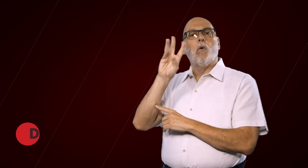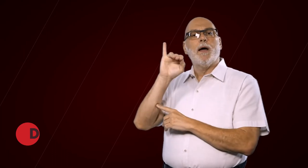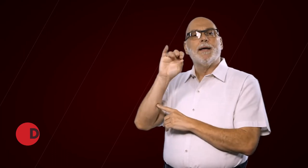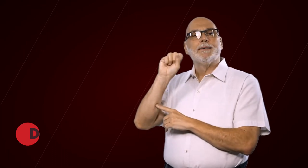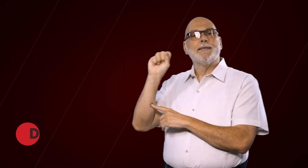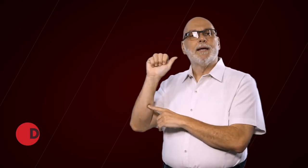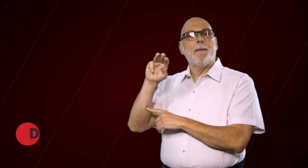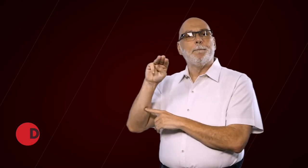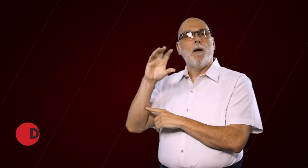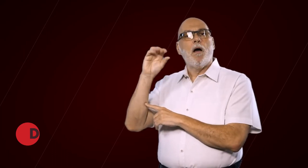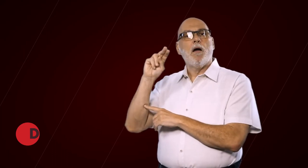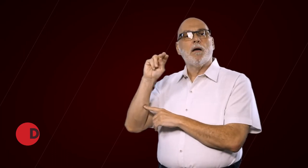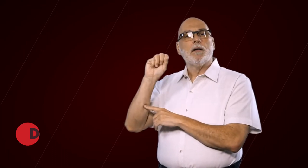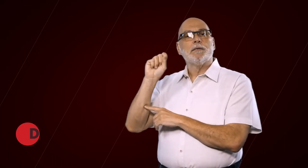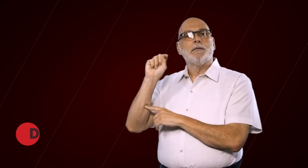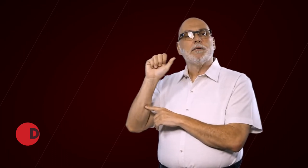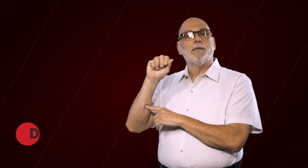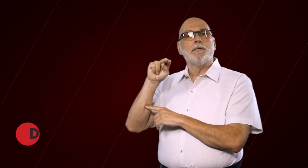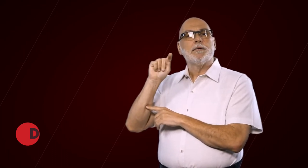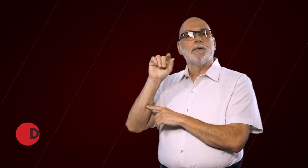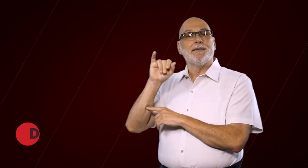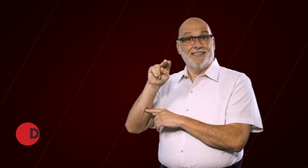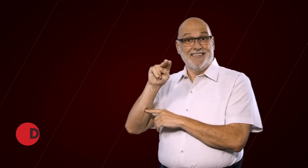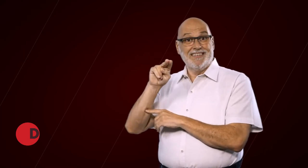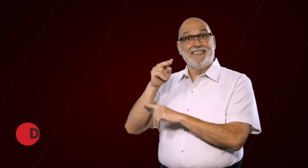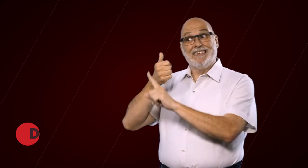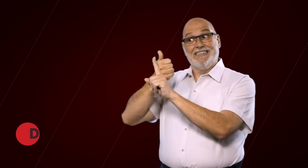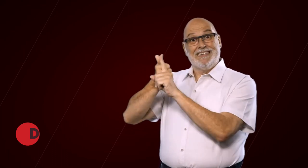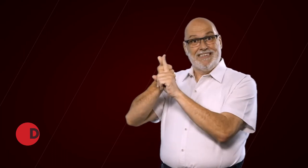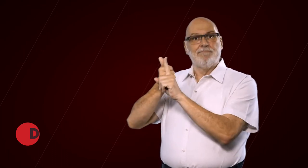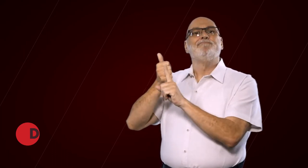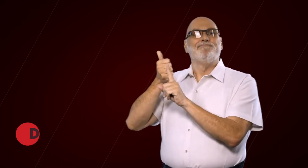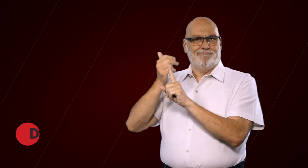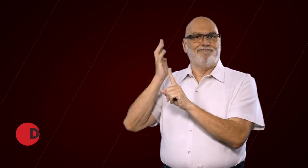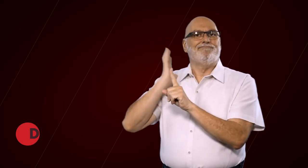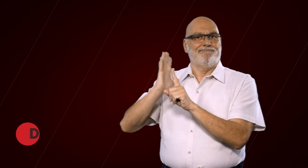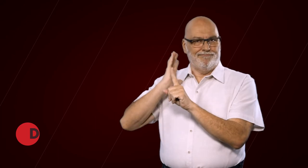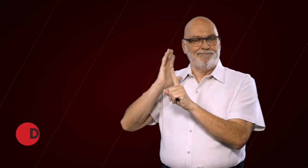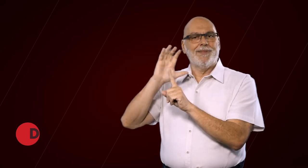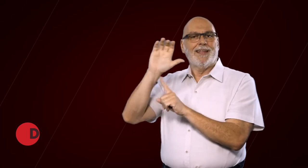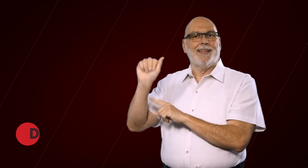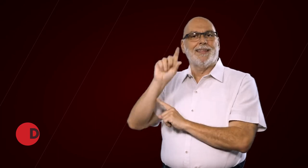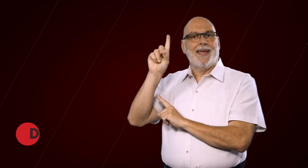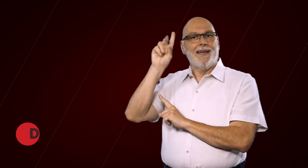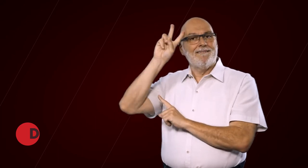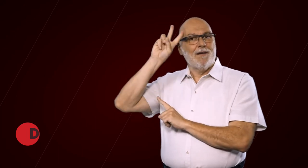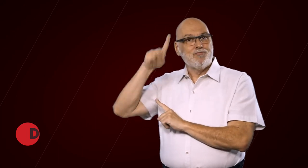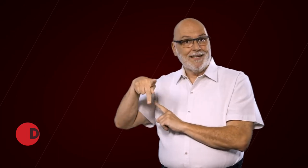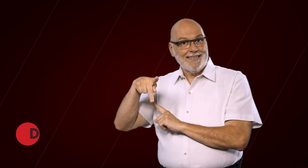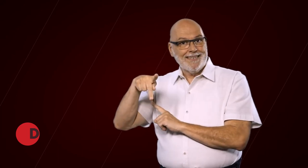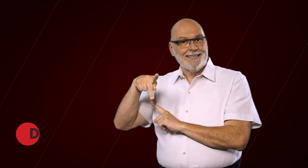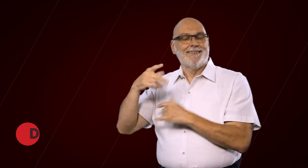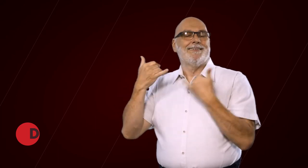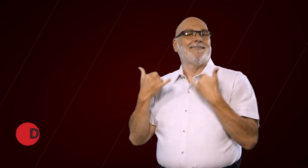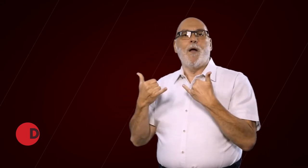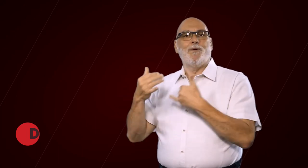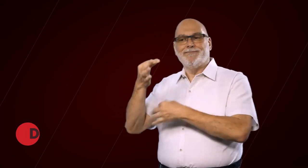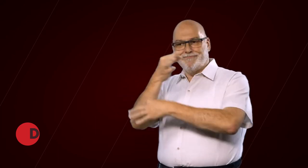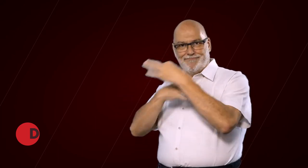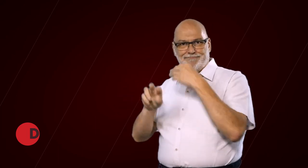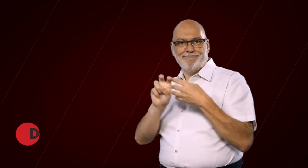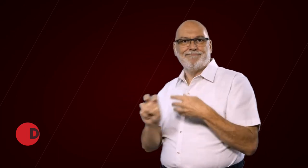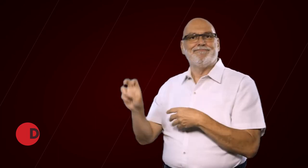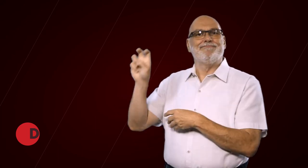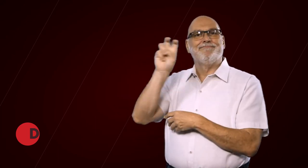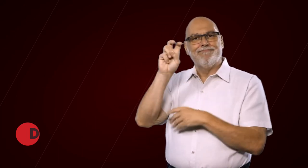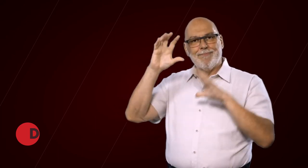Wissam Constantin, who was CAD's vice-president,